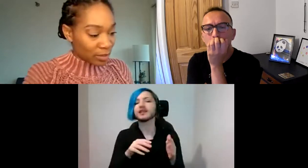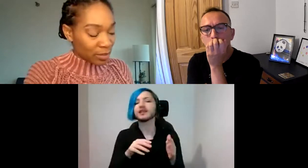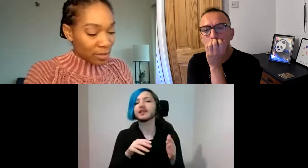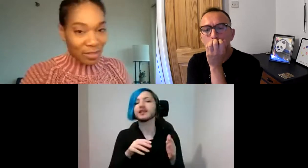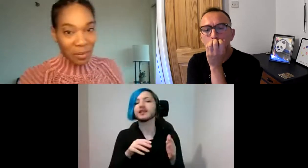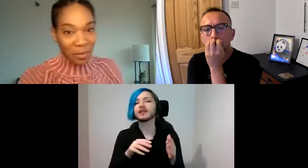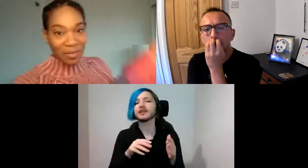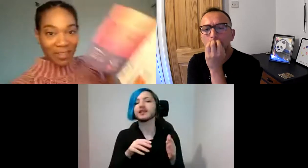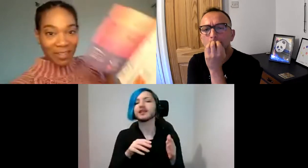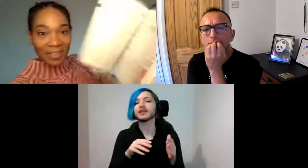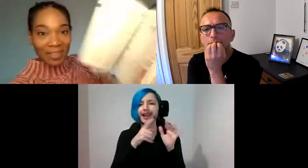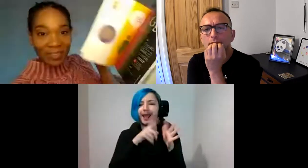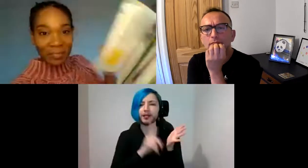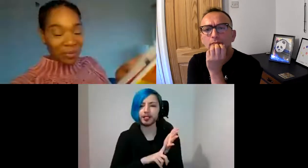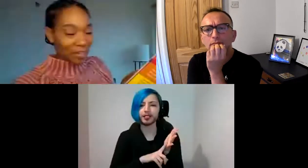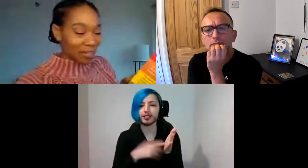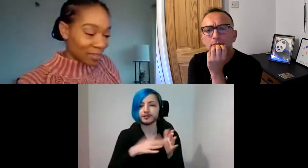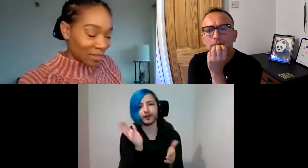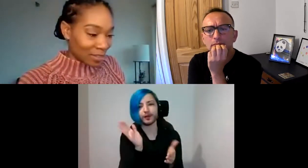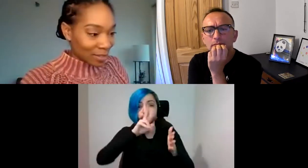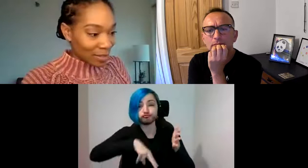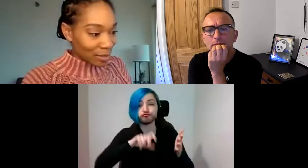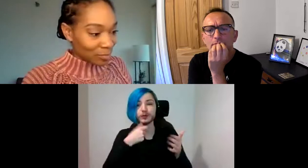this colour spectrum here, I was talking about_the